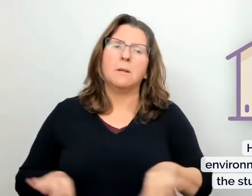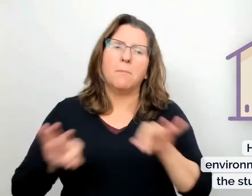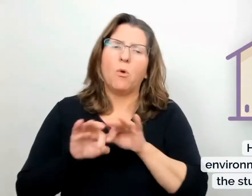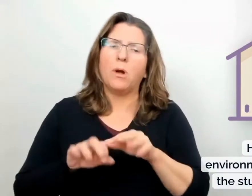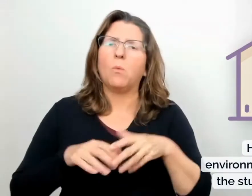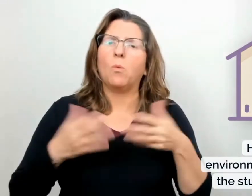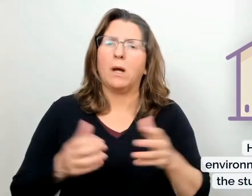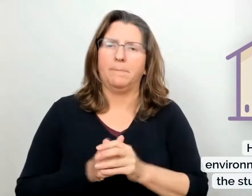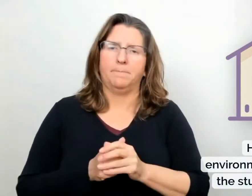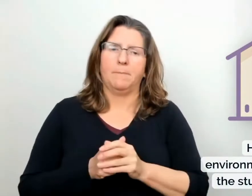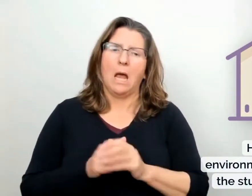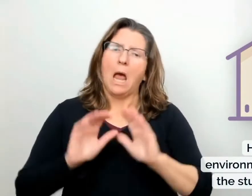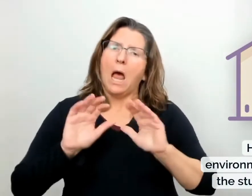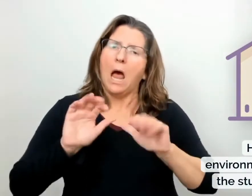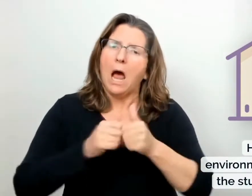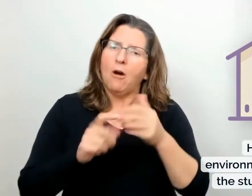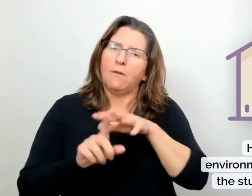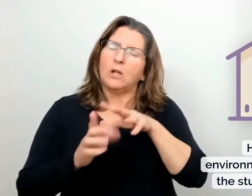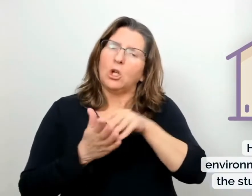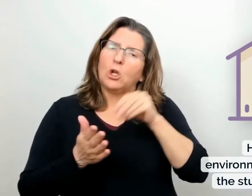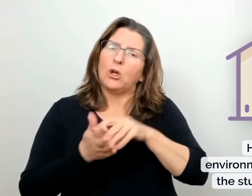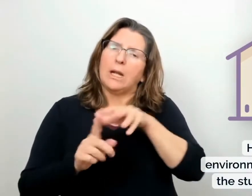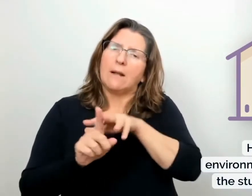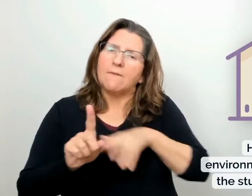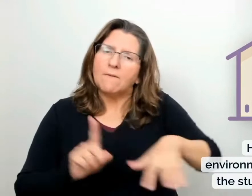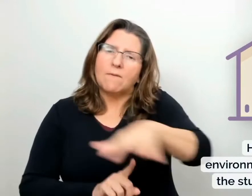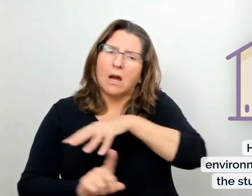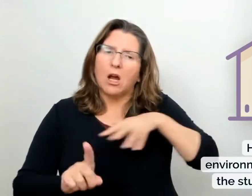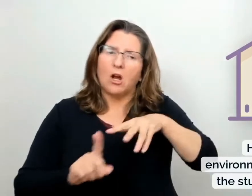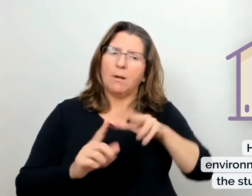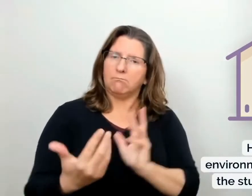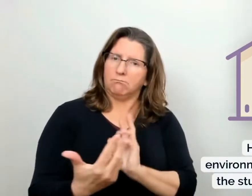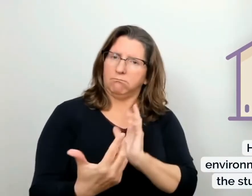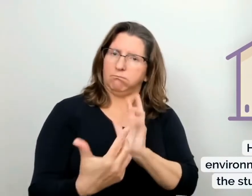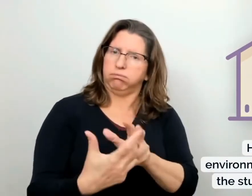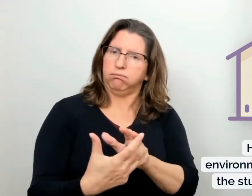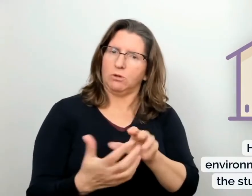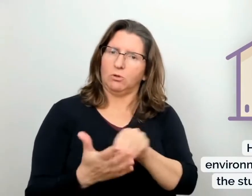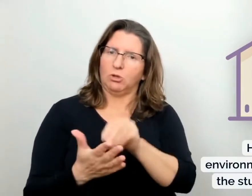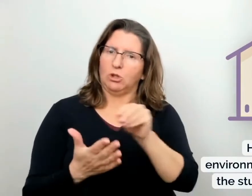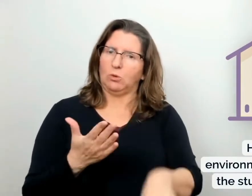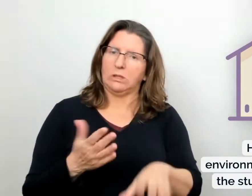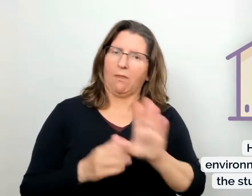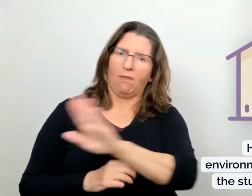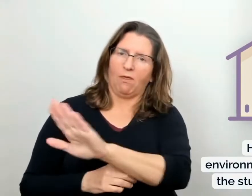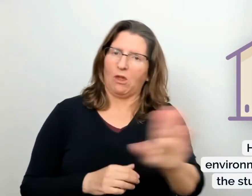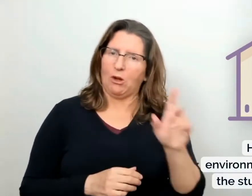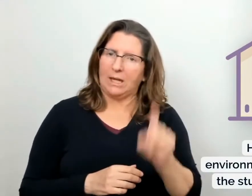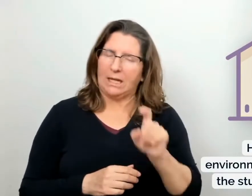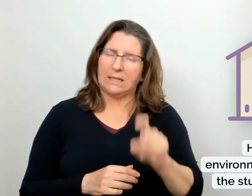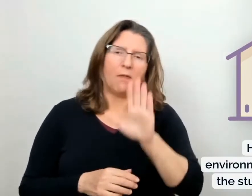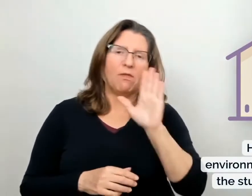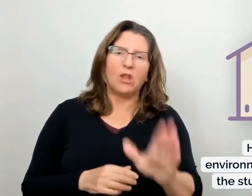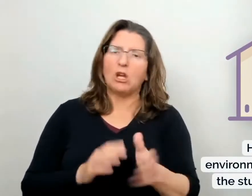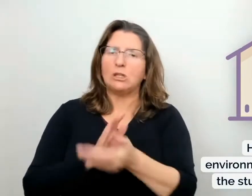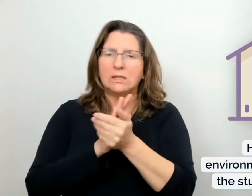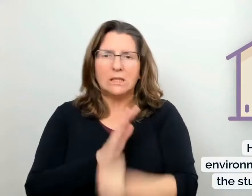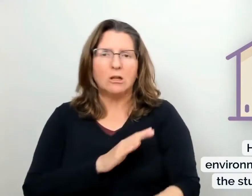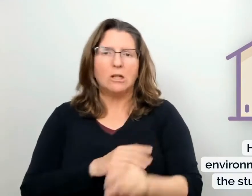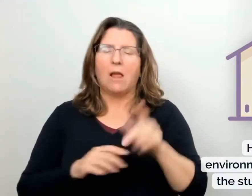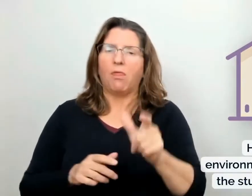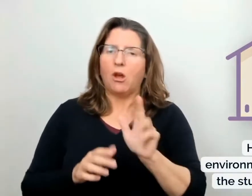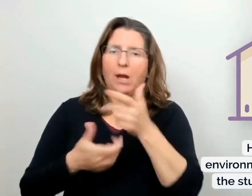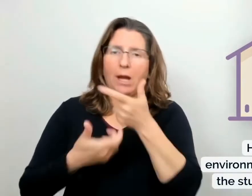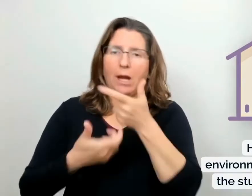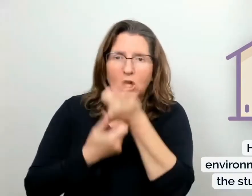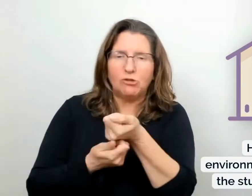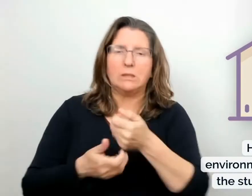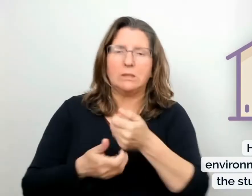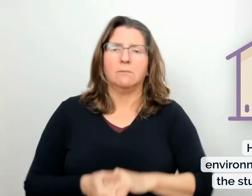Our priority is to adjust the learning environment to be responsive to the students' needs, skills, and interests.